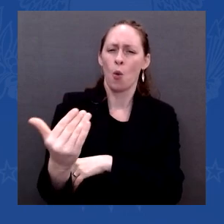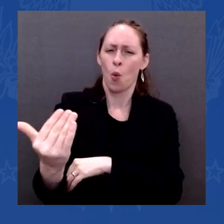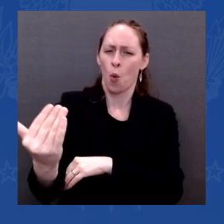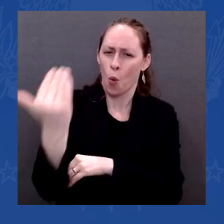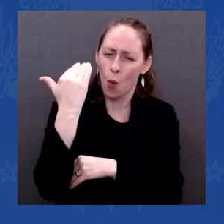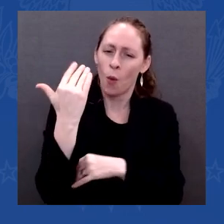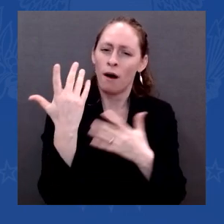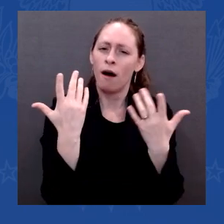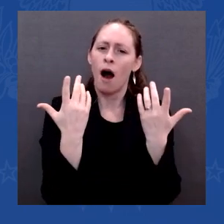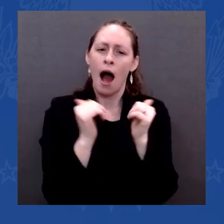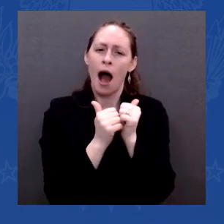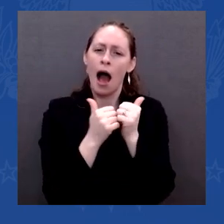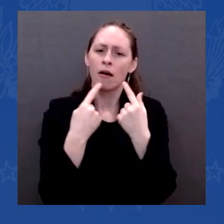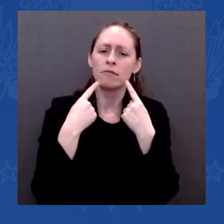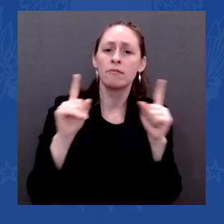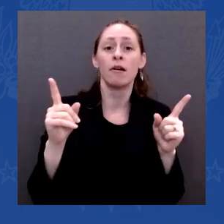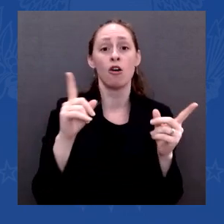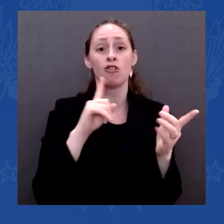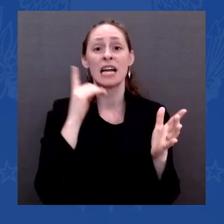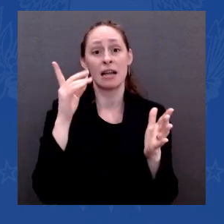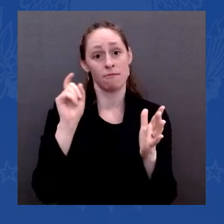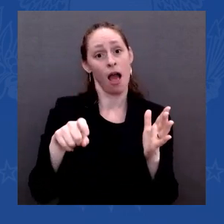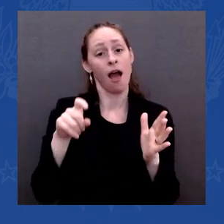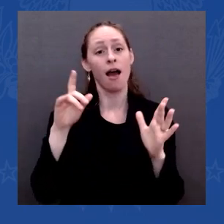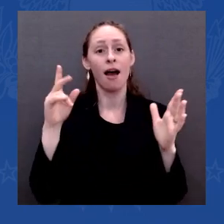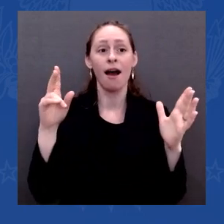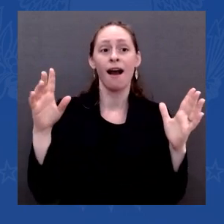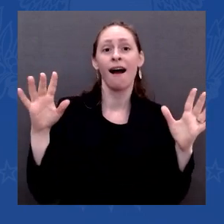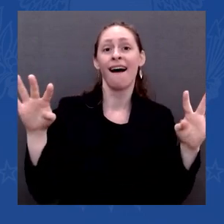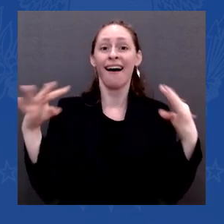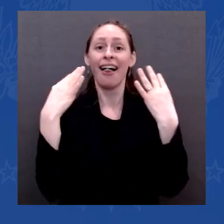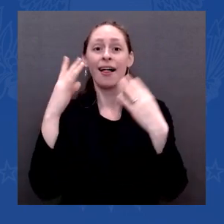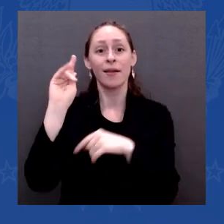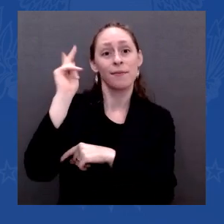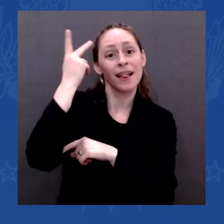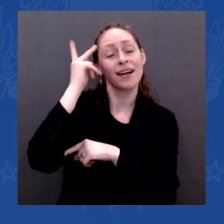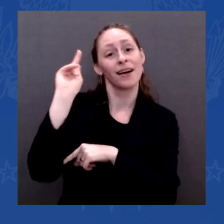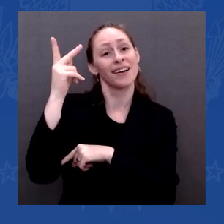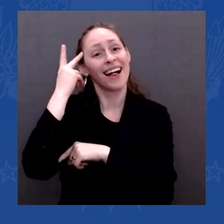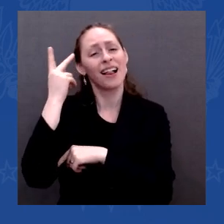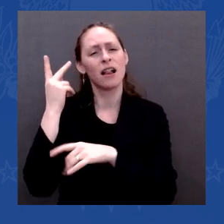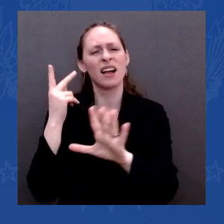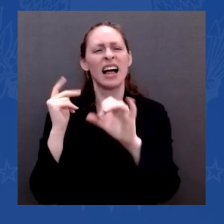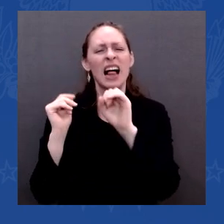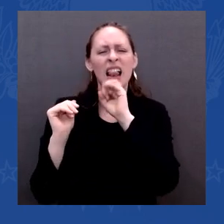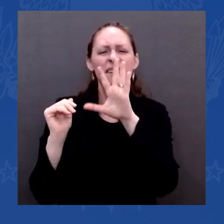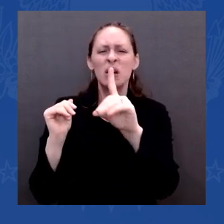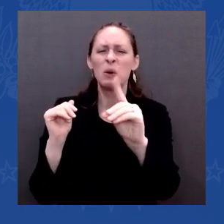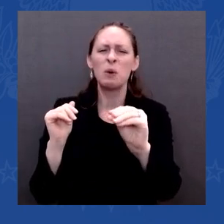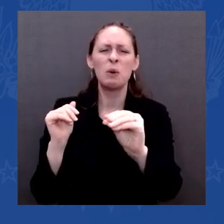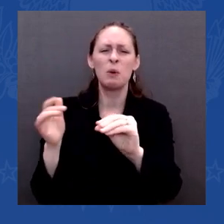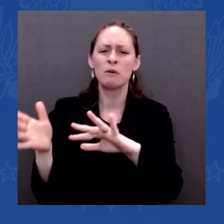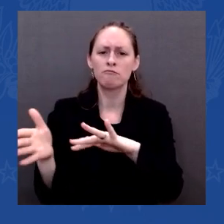Did you fix -- seriously, think about it: Did you fix the problem? The infrastructure law is a perfect example